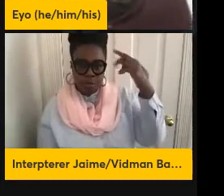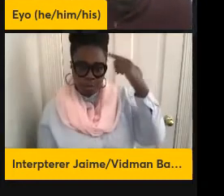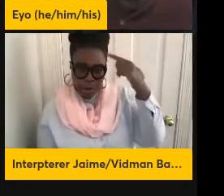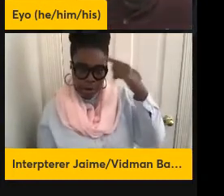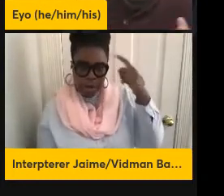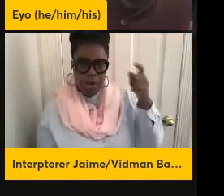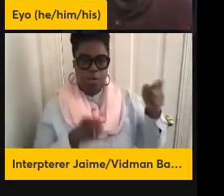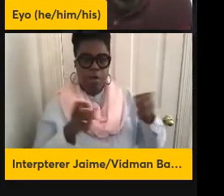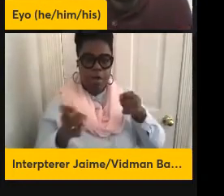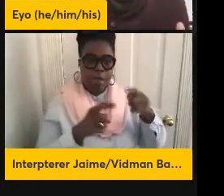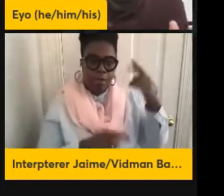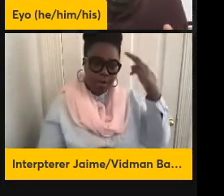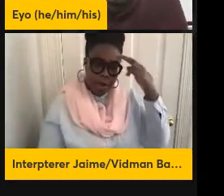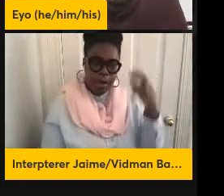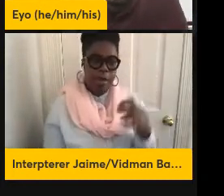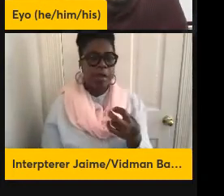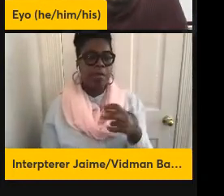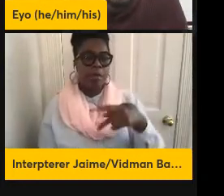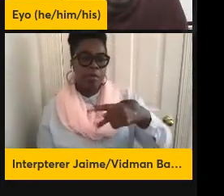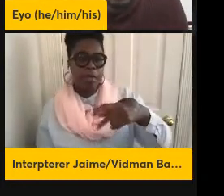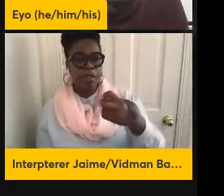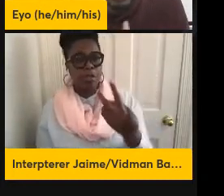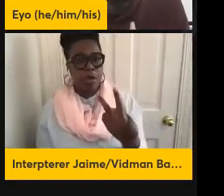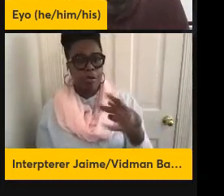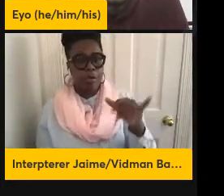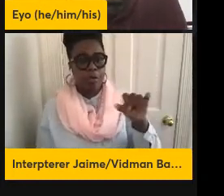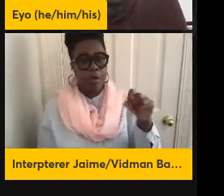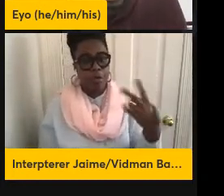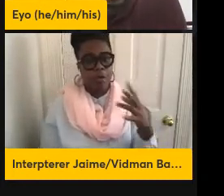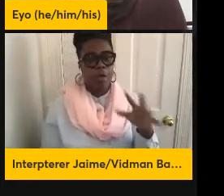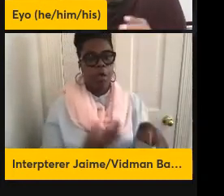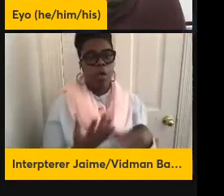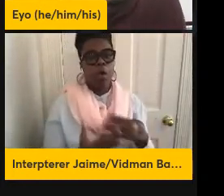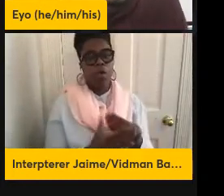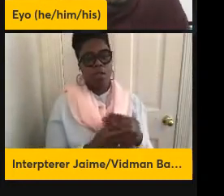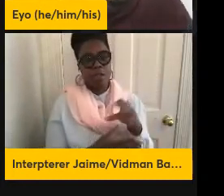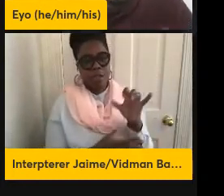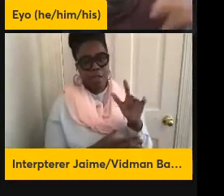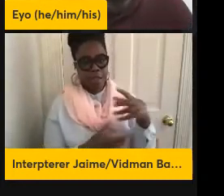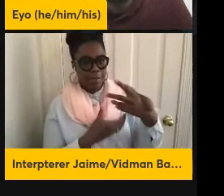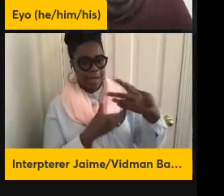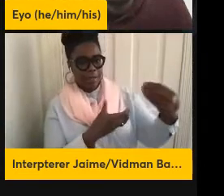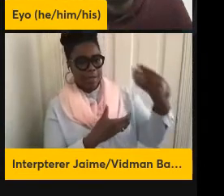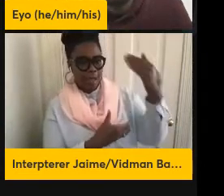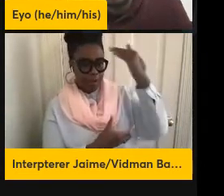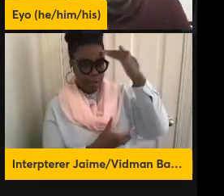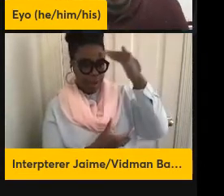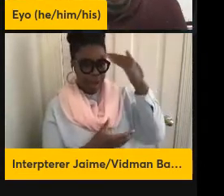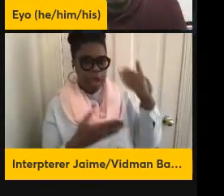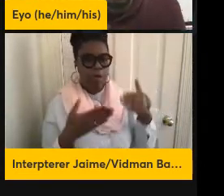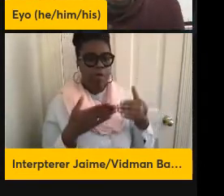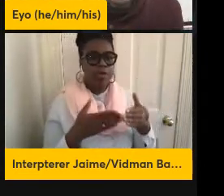But pizza, why 12 is also present in other cell types outside the brain. And we're using a generic knockout mice. So we'd like